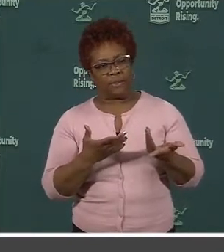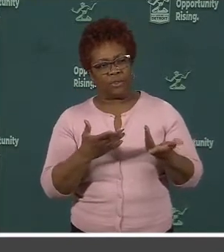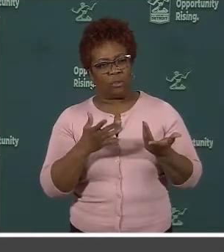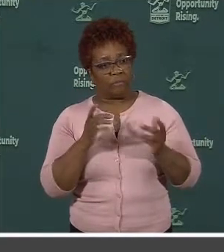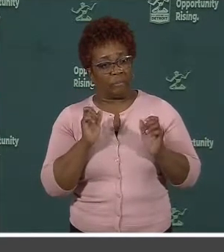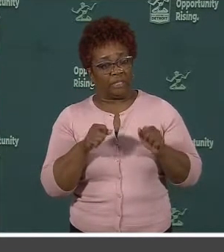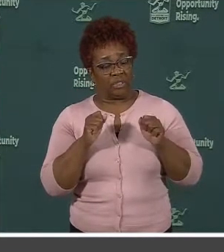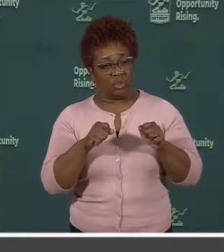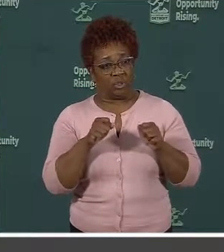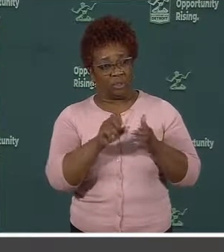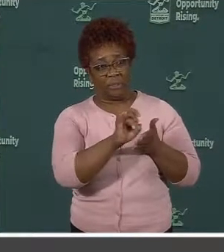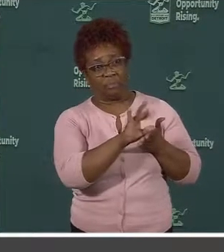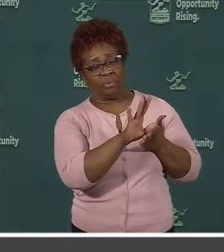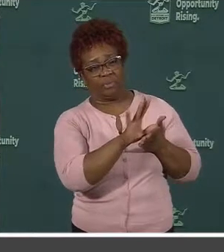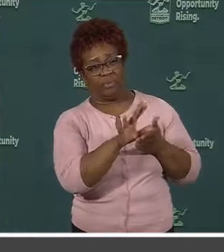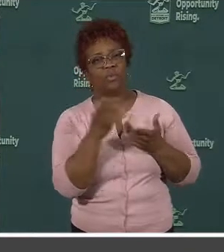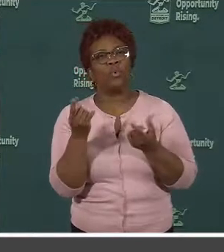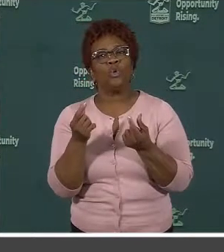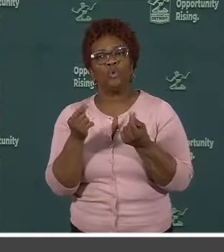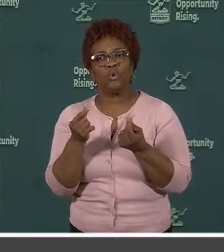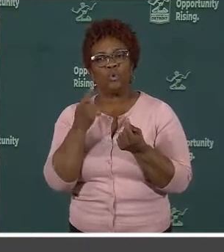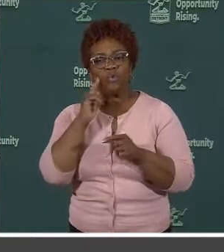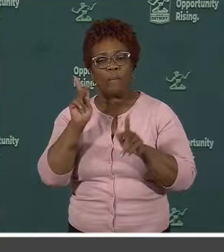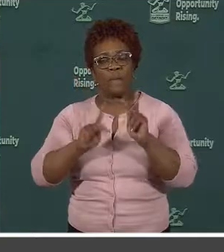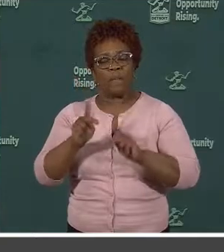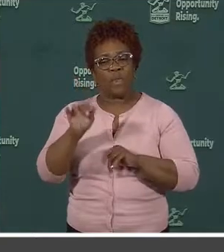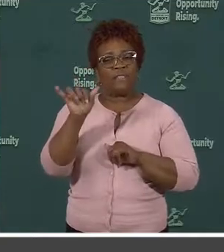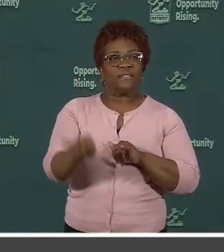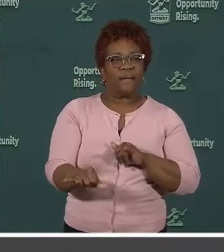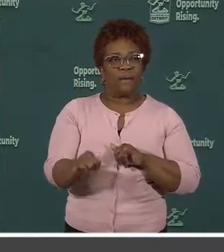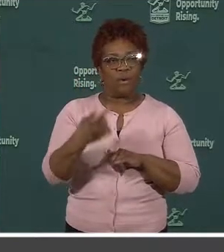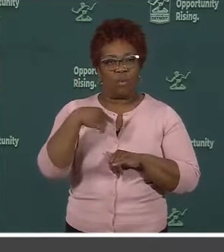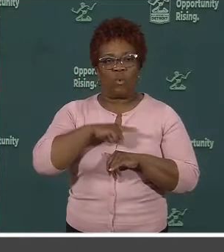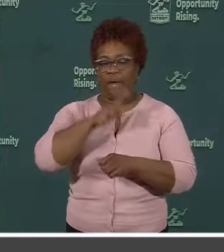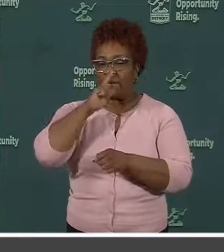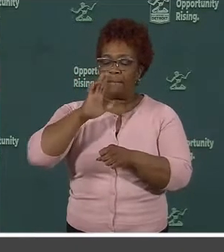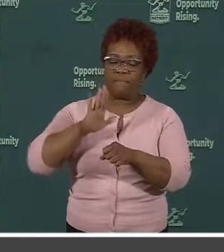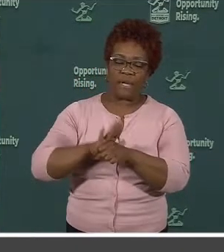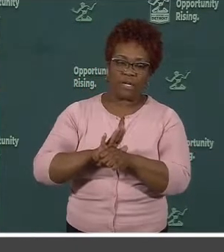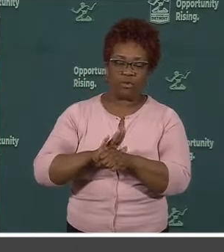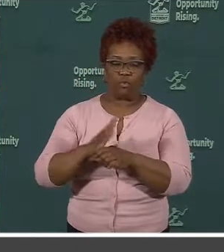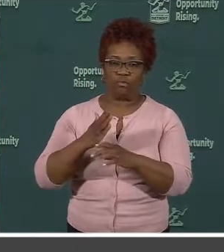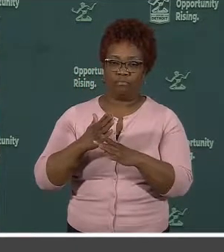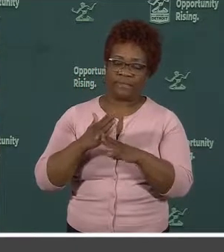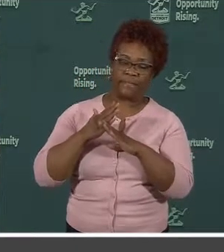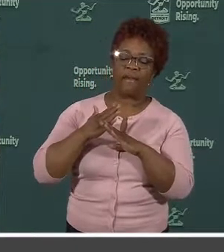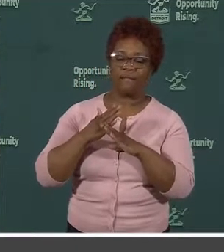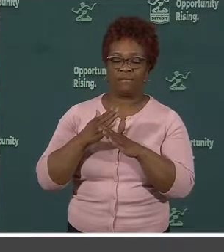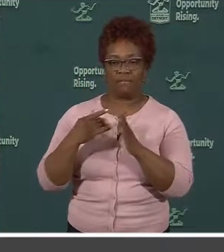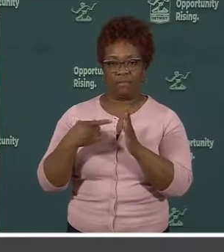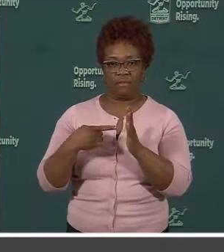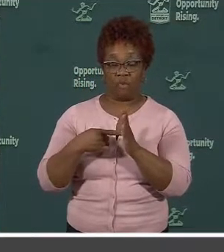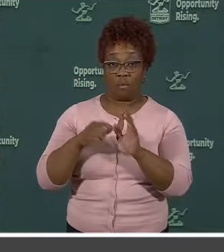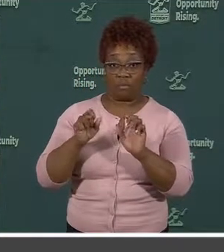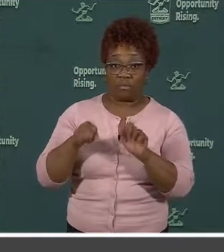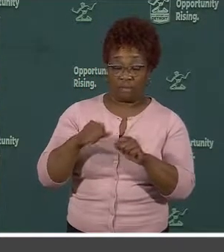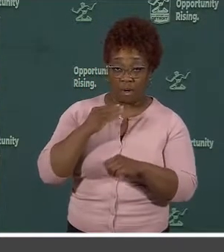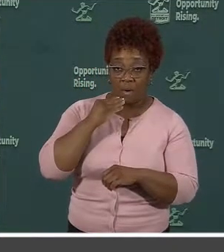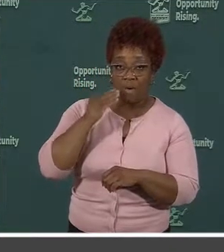COMMITMENT FROM THE BEGINNING TO PROTECT AFFORDABLE HOUSING WE ARE ONE OF THE FEW STATES IN AMERICA THAT WHEN LOW INCOME